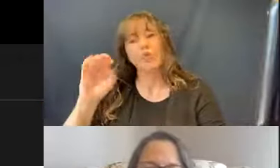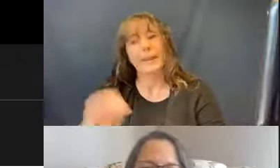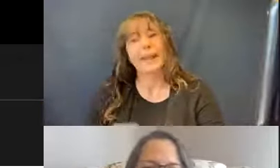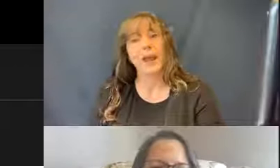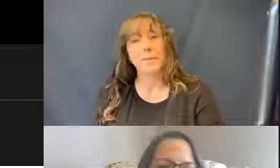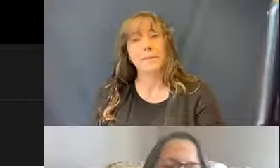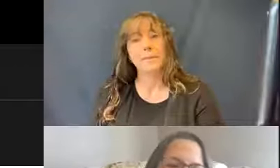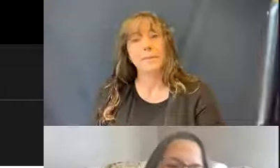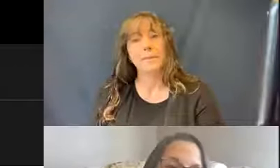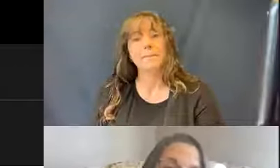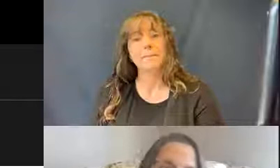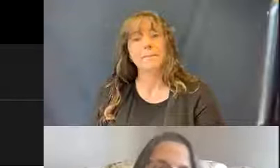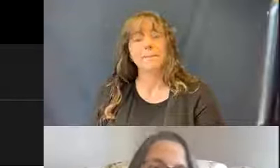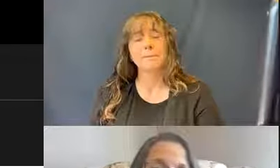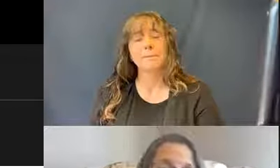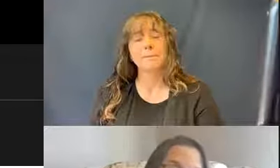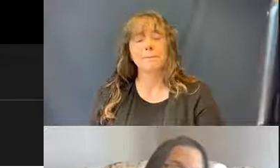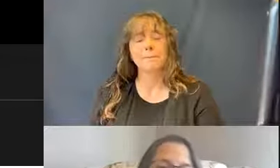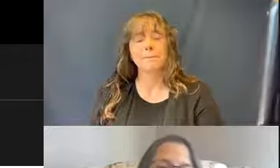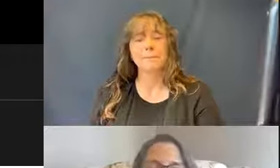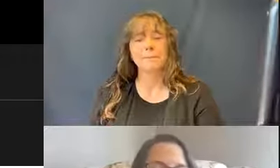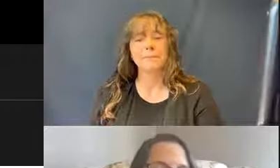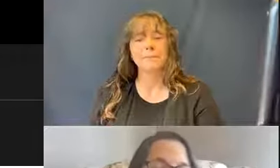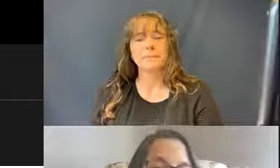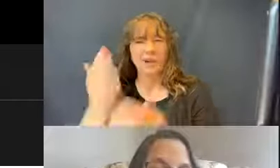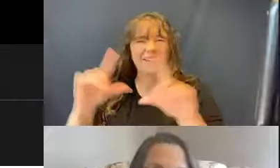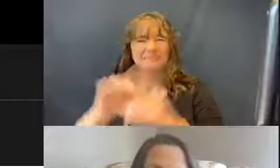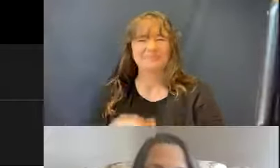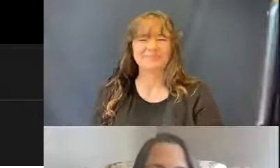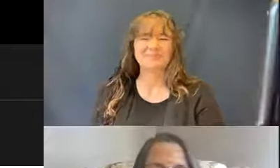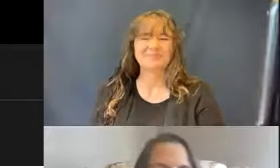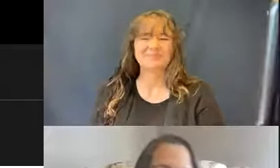ahead. So you've got a really sick pet, and you are